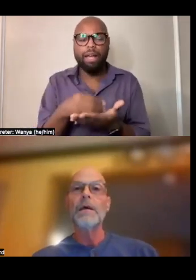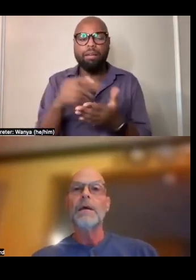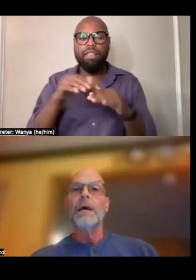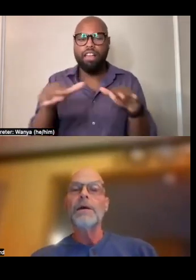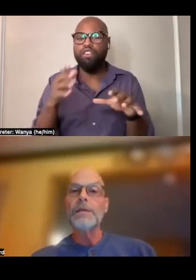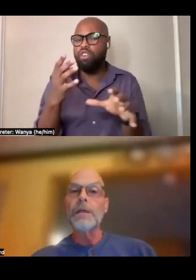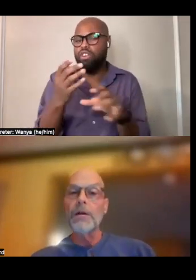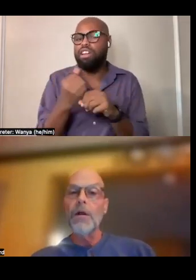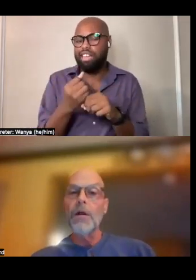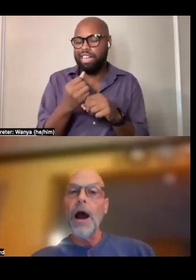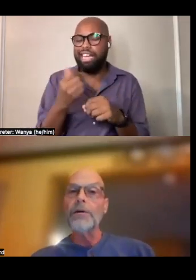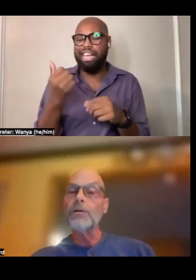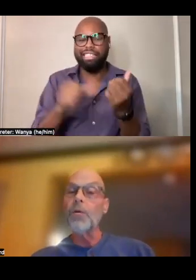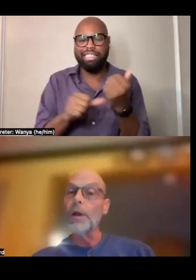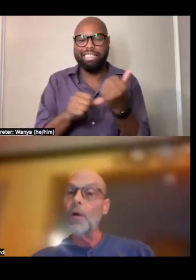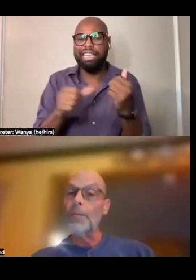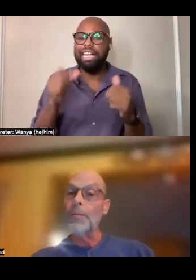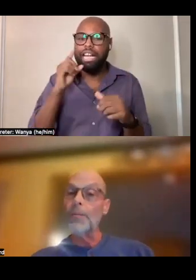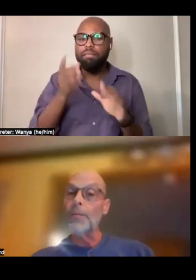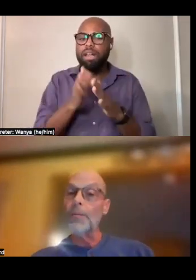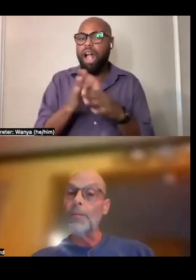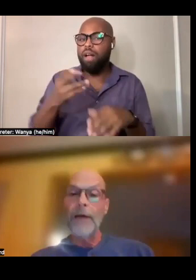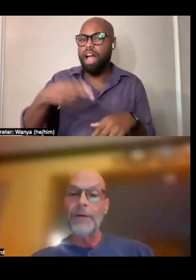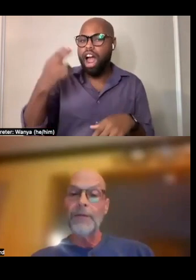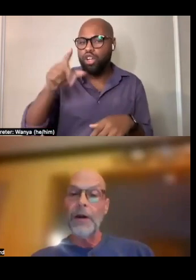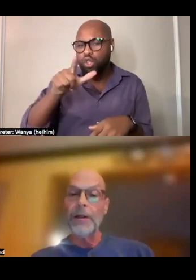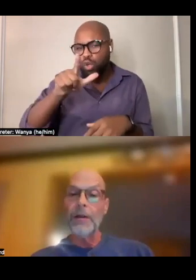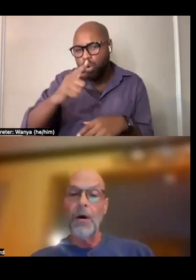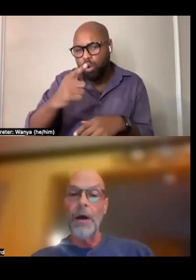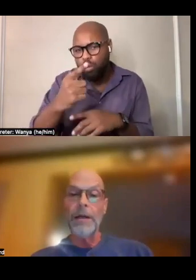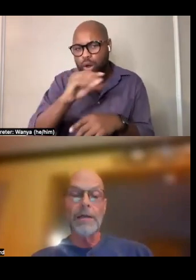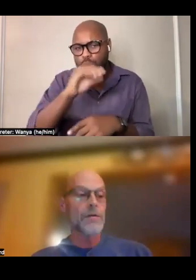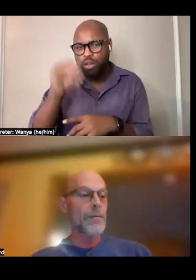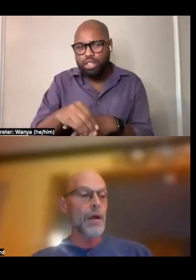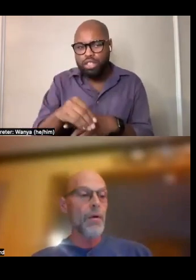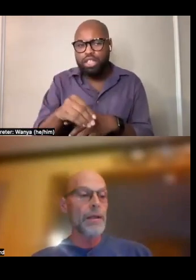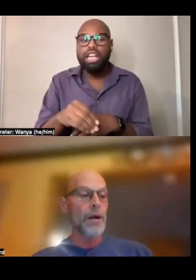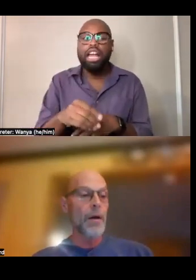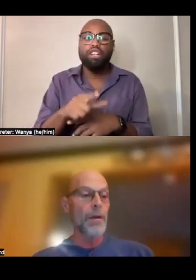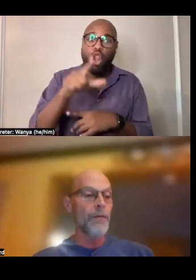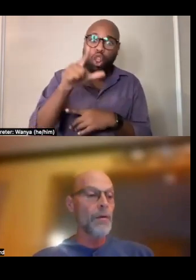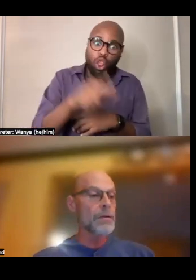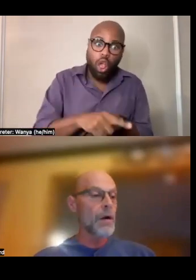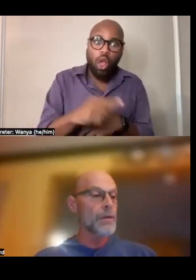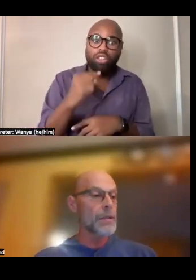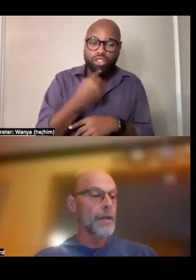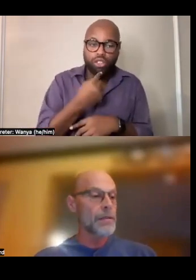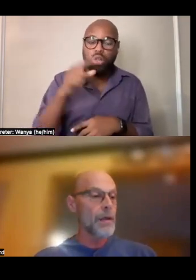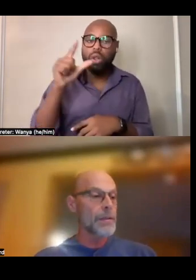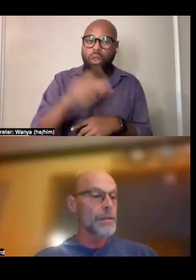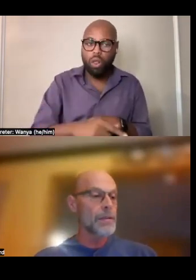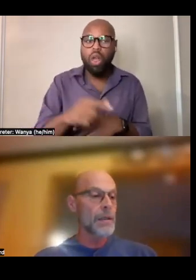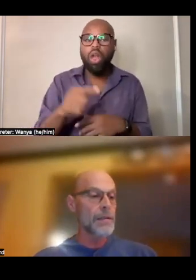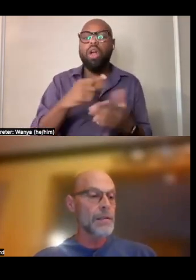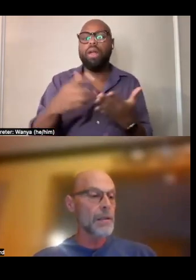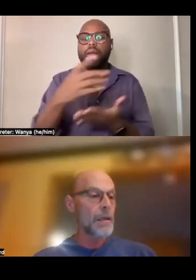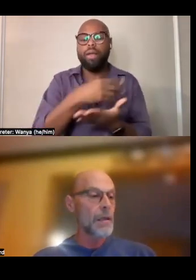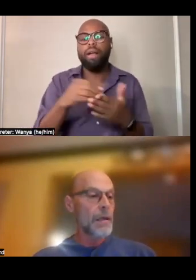It goes a little higher to 21% at the very low and extreme low income levels are receiving some assistance.